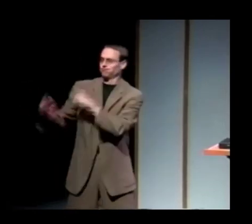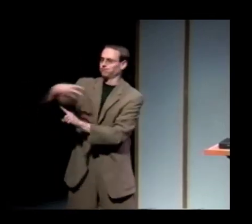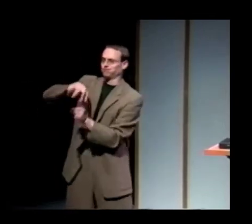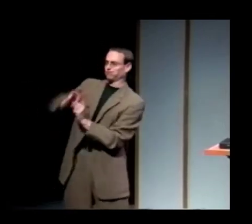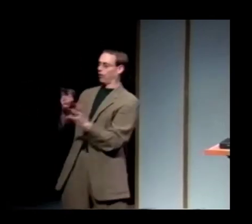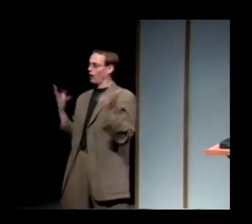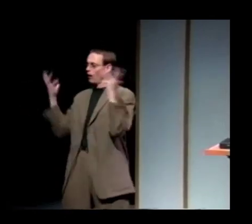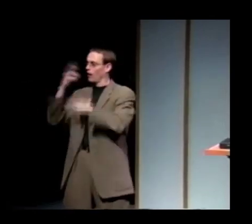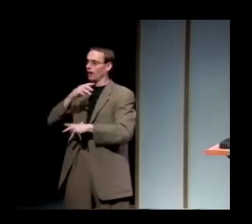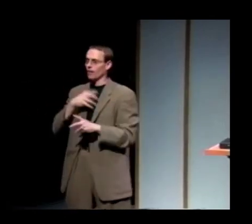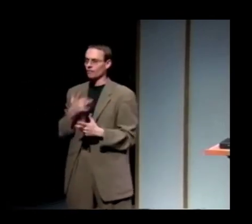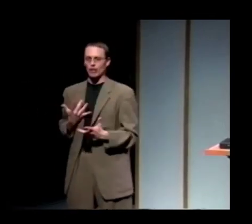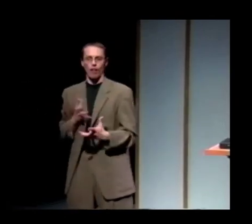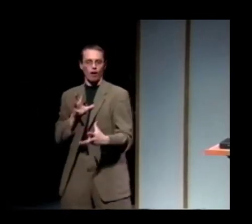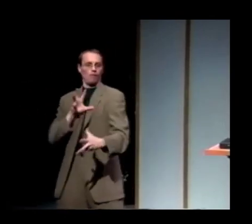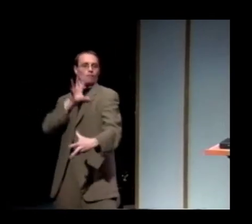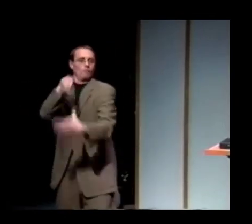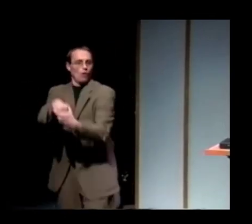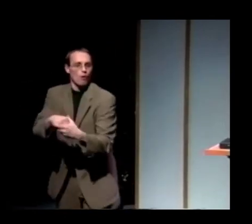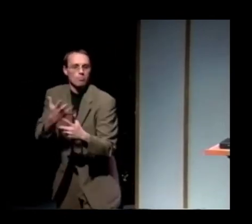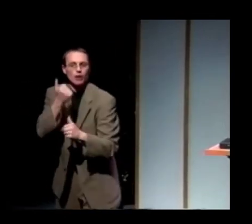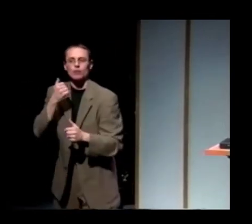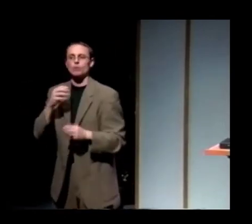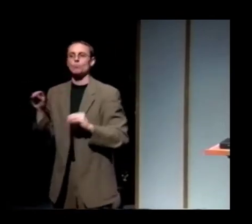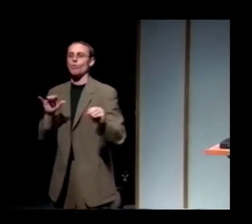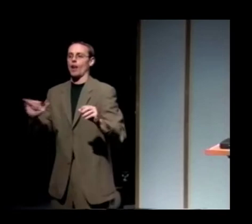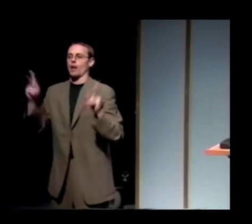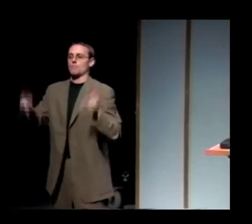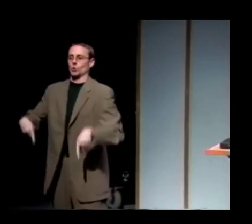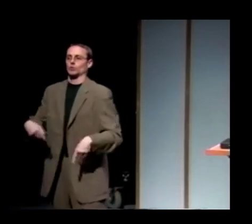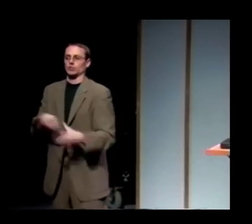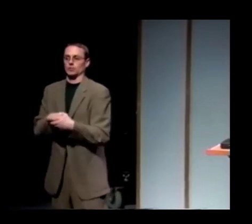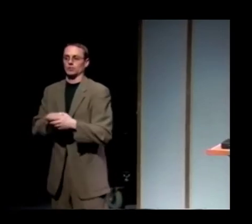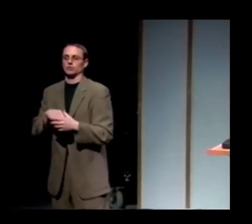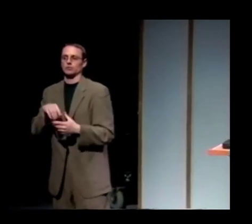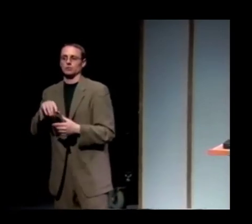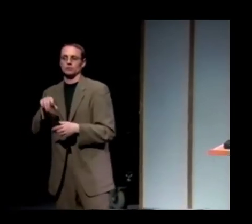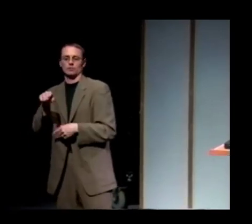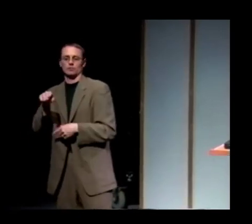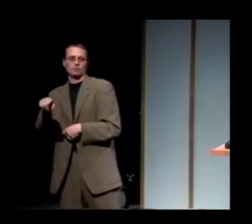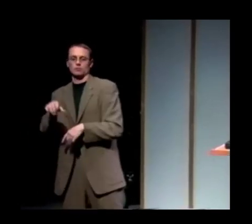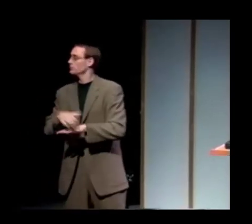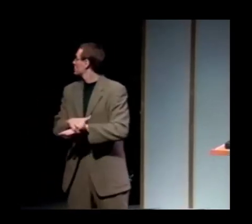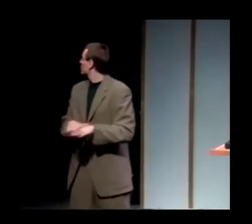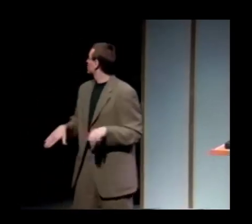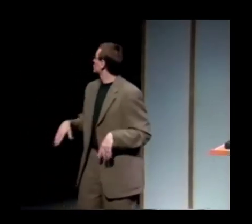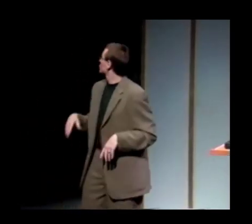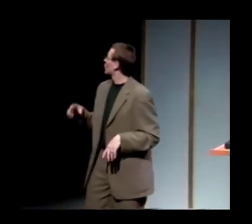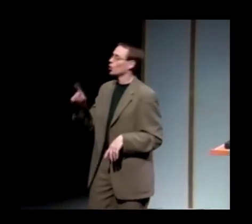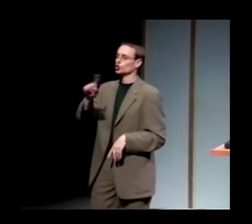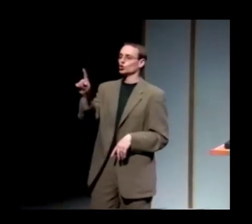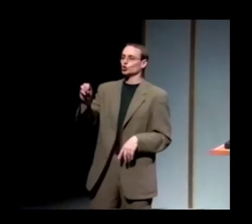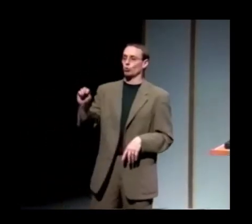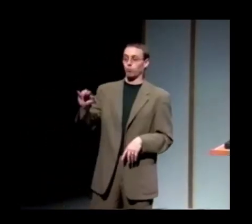THEY'RE ALWAYS TRACKING THEIR PEOPLE ALL OVER THE PLACE. YOU FEEL LIKE YOU'RE IN THE CAMERA, MOVING AROUND THE HOSPITAL, OK? SO THAT'S THE POINT OF VIEW.